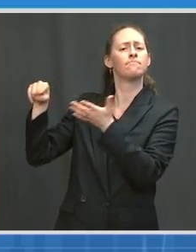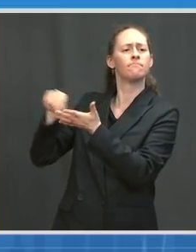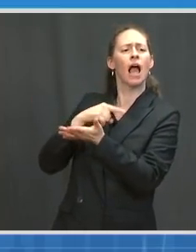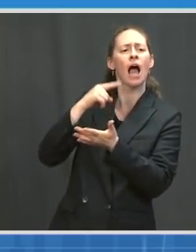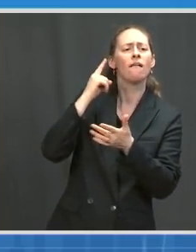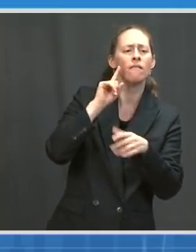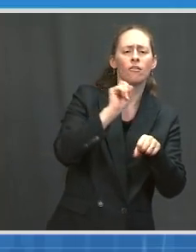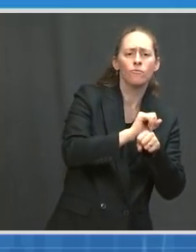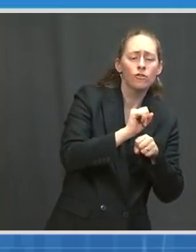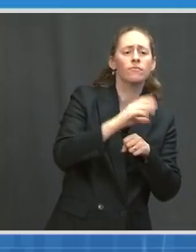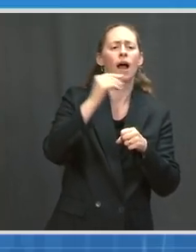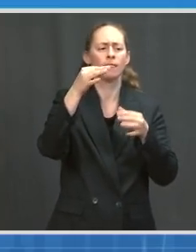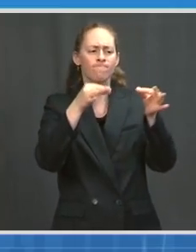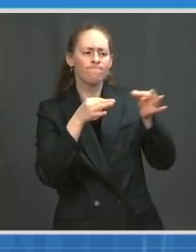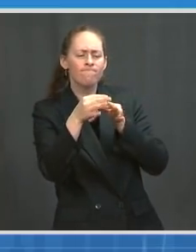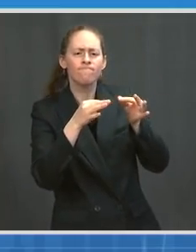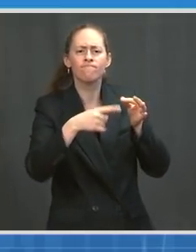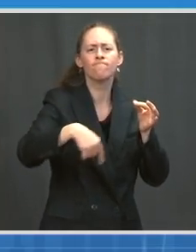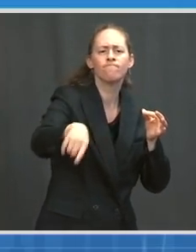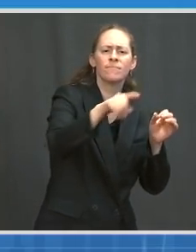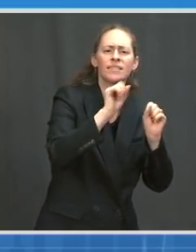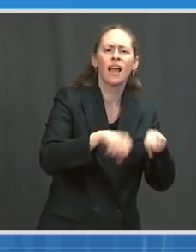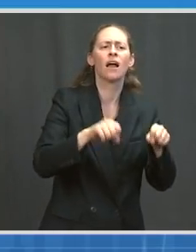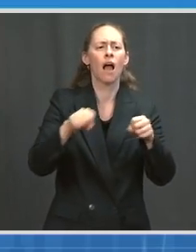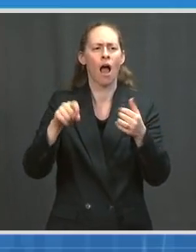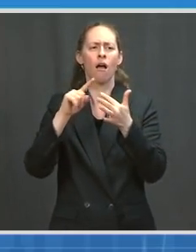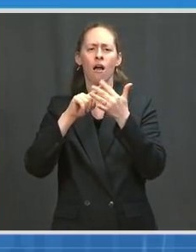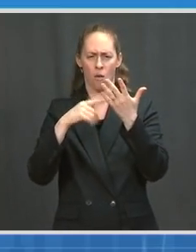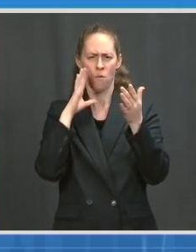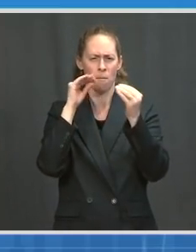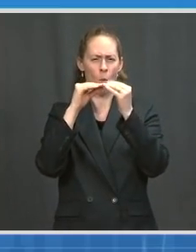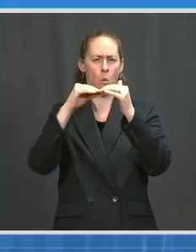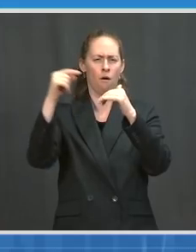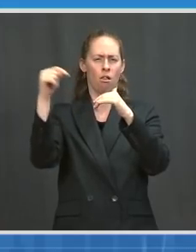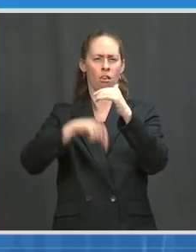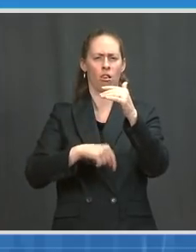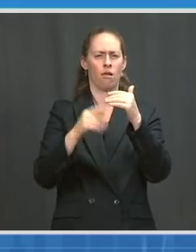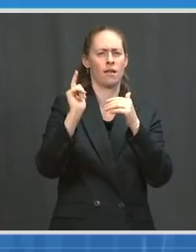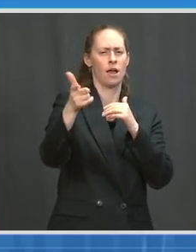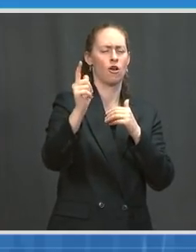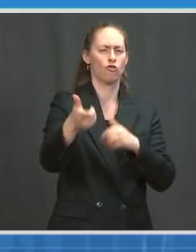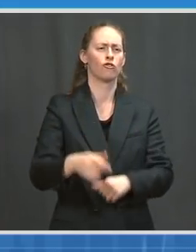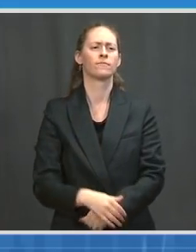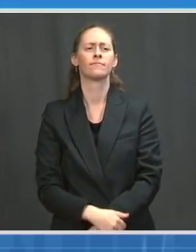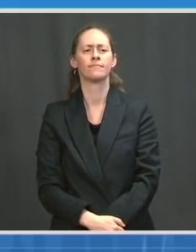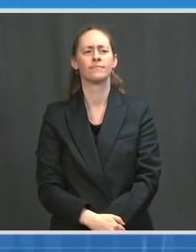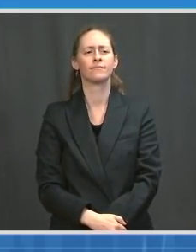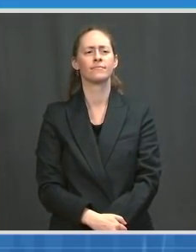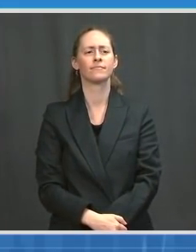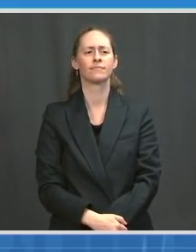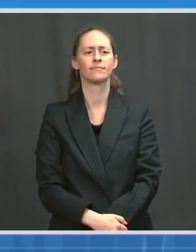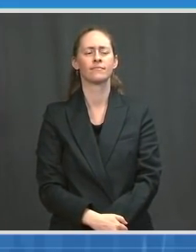The numbers are endless and they're happening all the time. As examples: At Albertsons and Safeway, you can get 10 percent off your groceries.